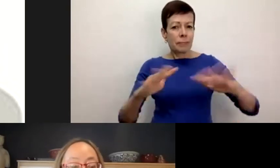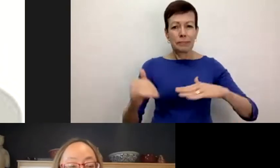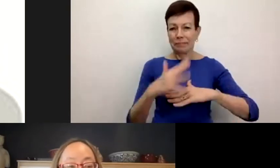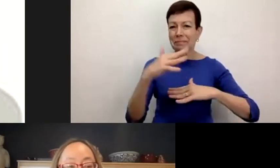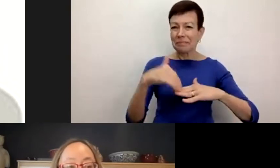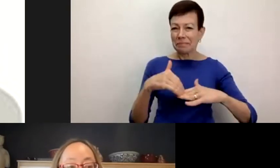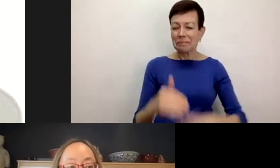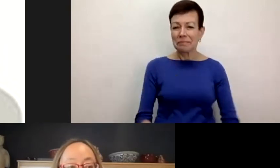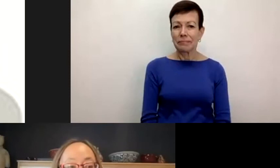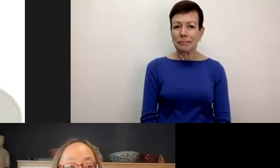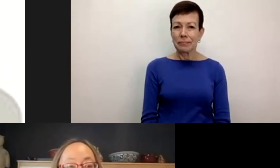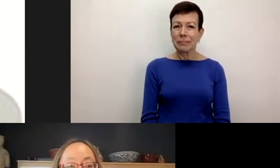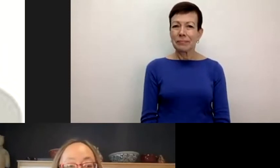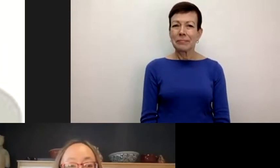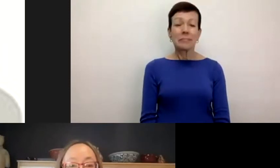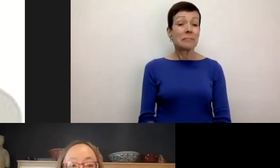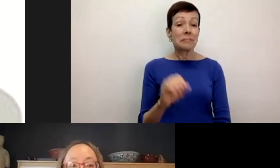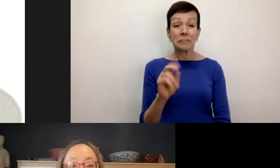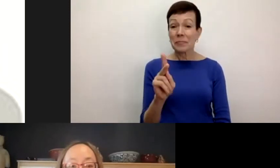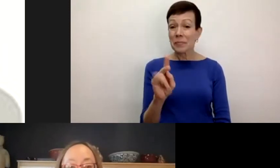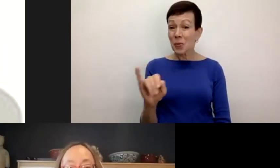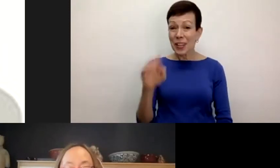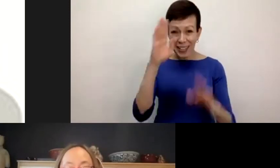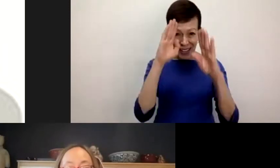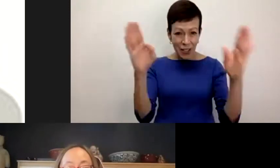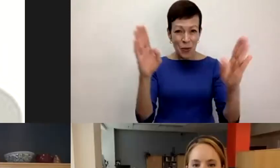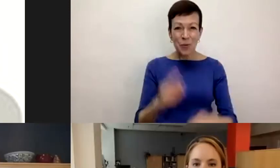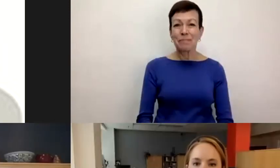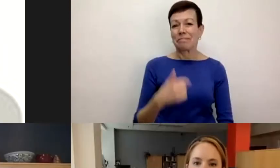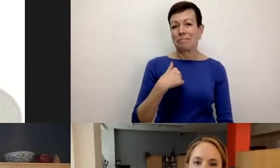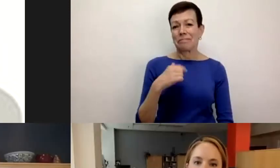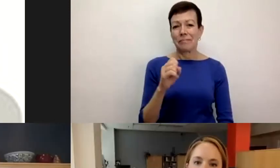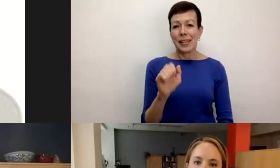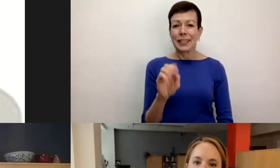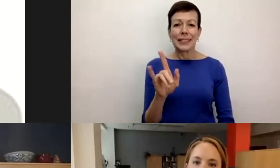Hello, everyone, this is Sable Sweetgrass.